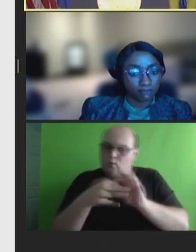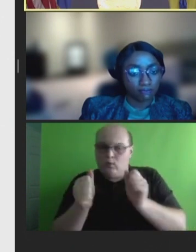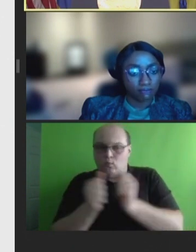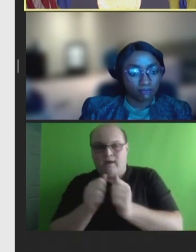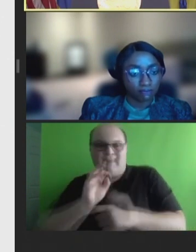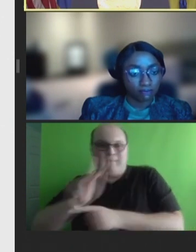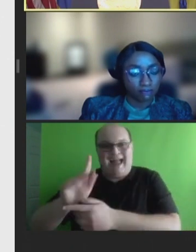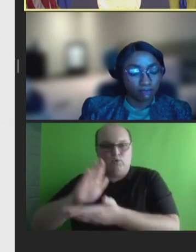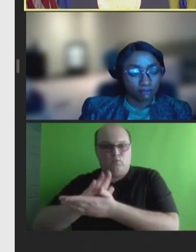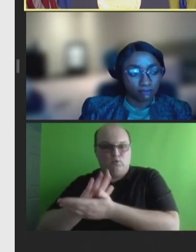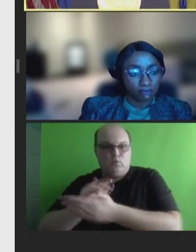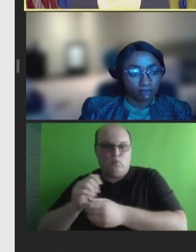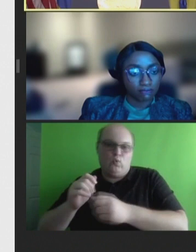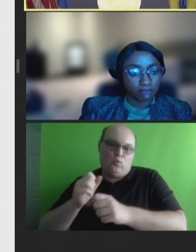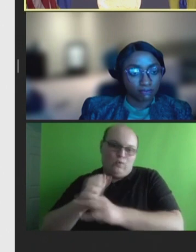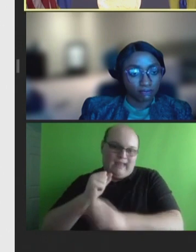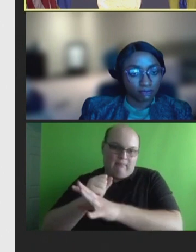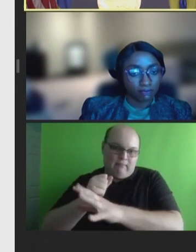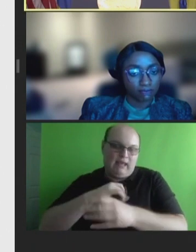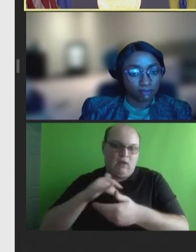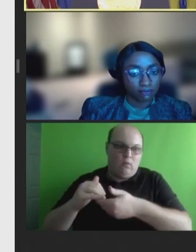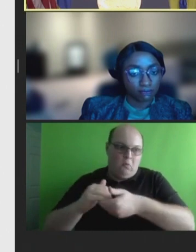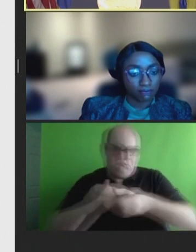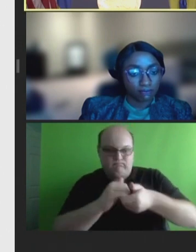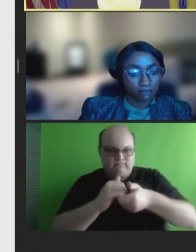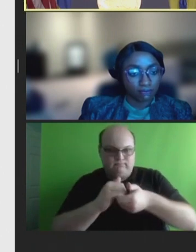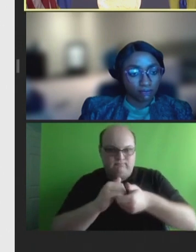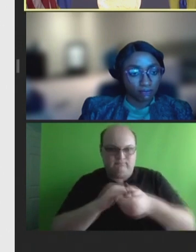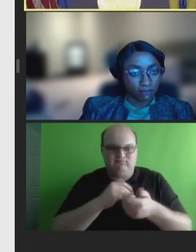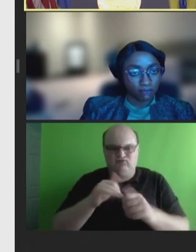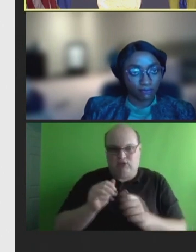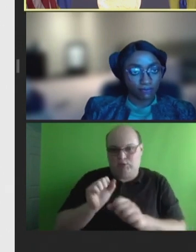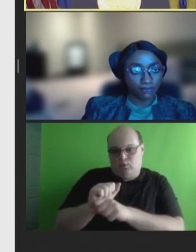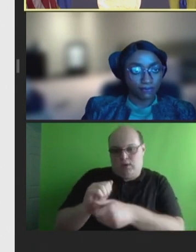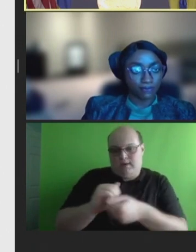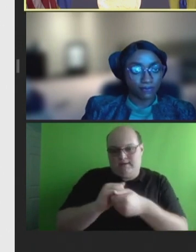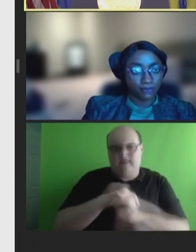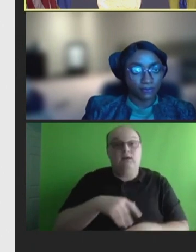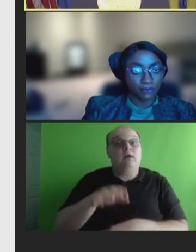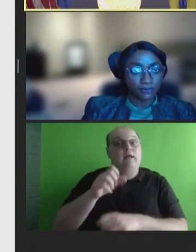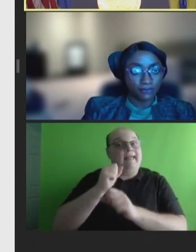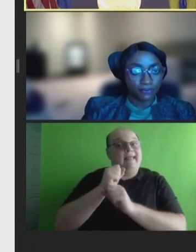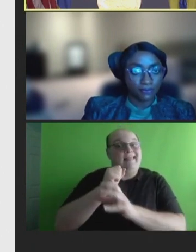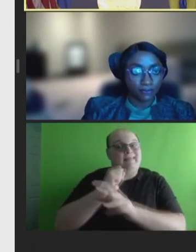So -- and these media assets will be available for people to tailor to their